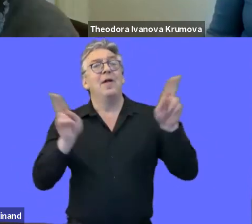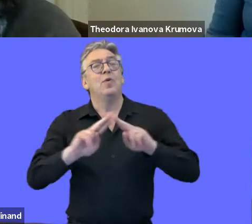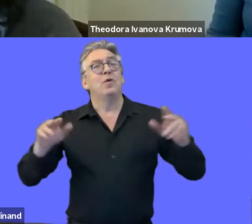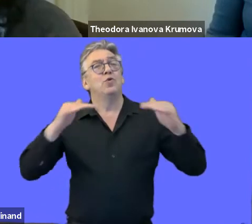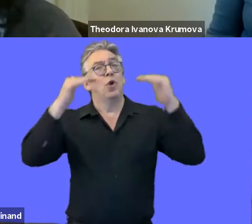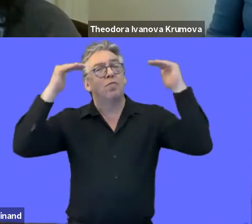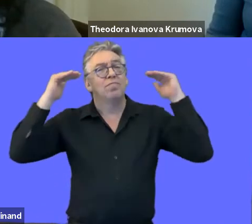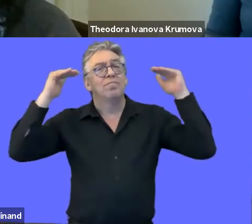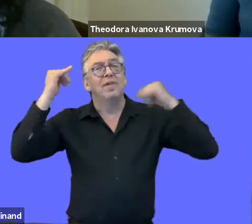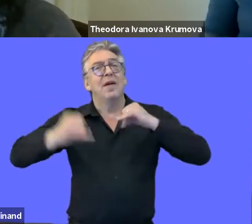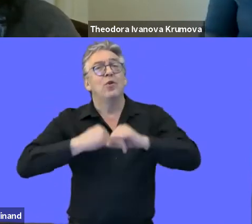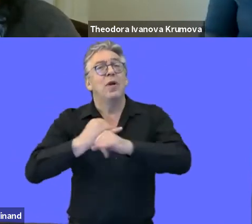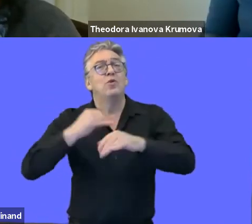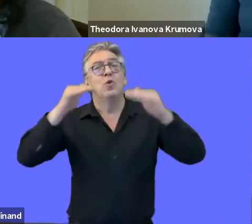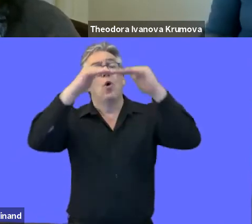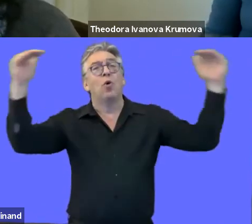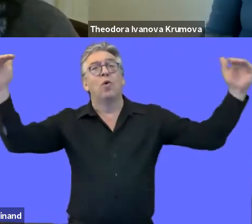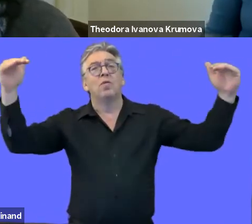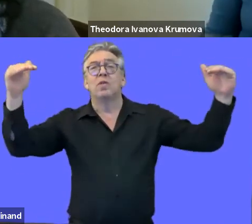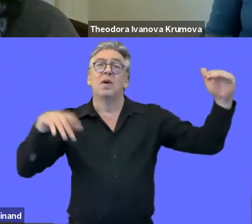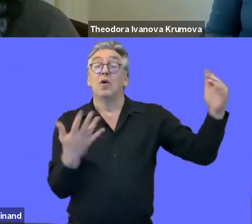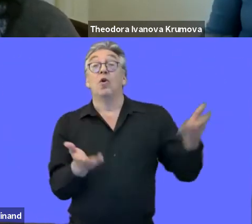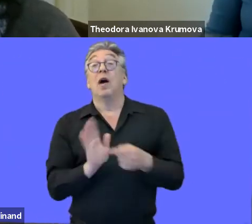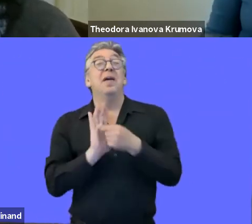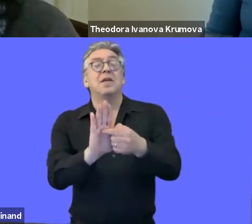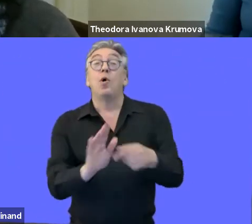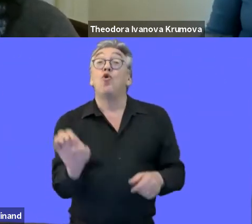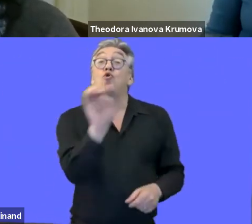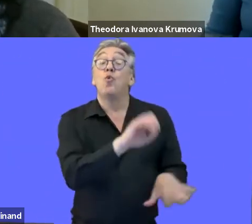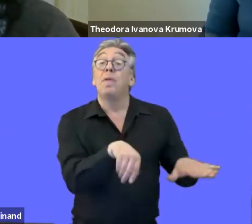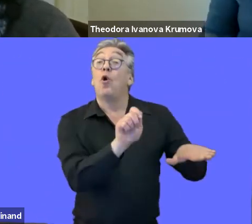For instance the European Court on Human Rights or InterAmerican Court